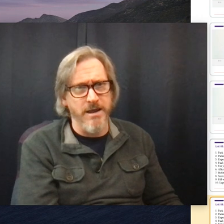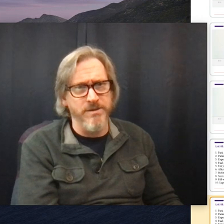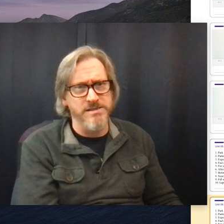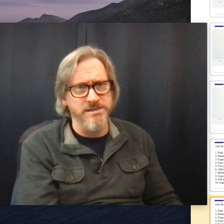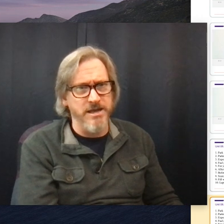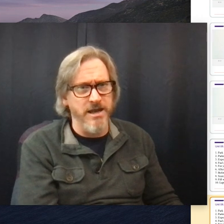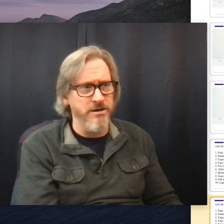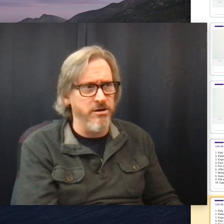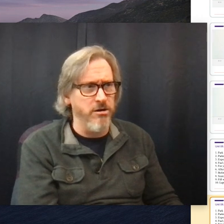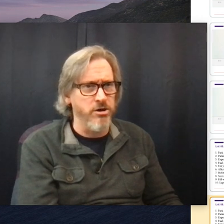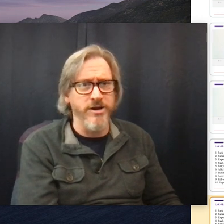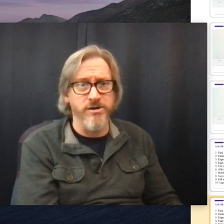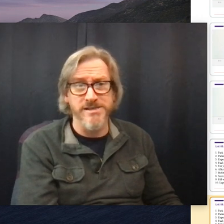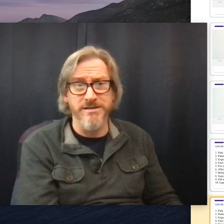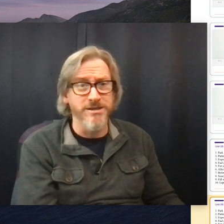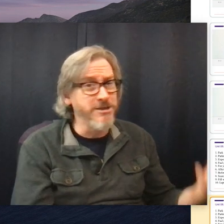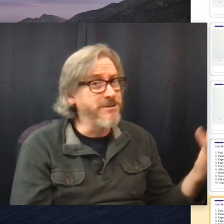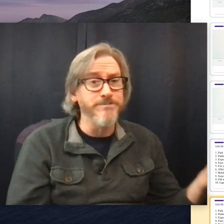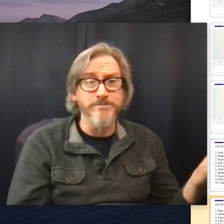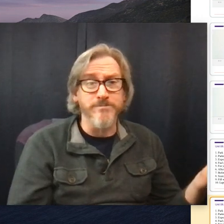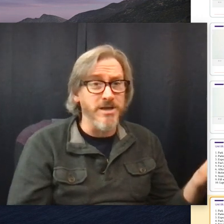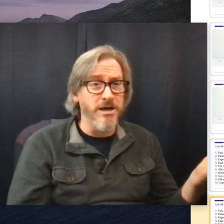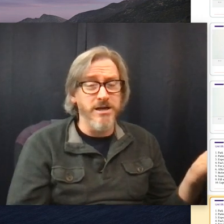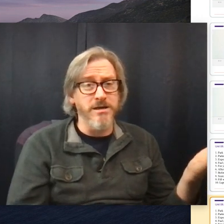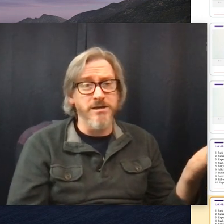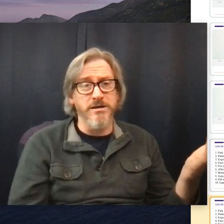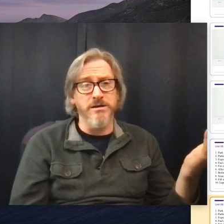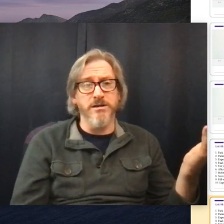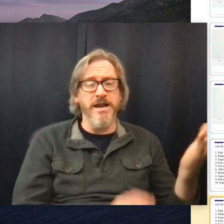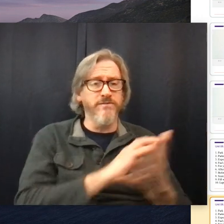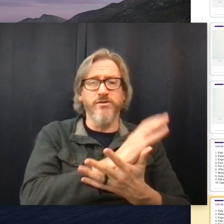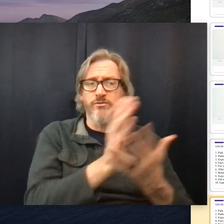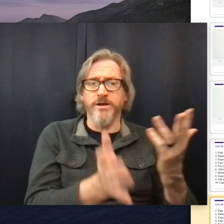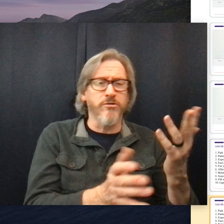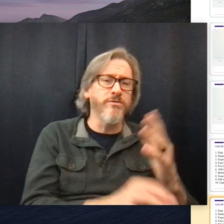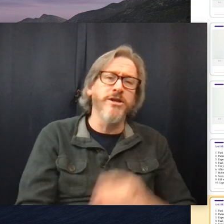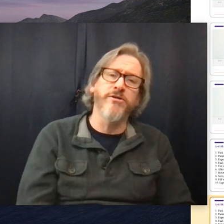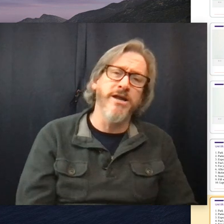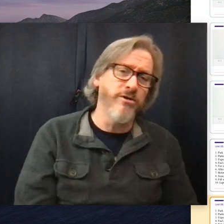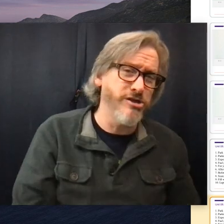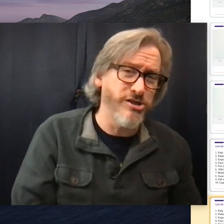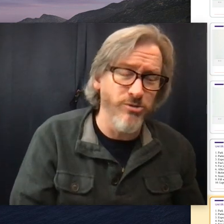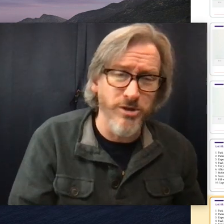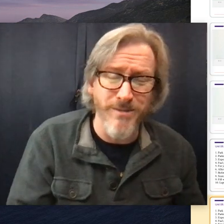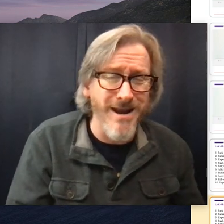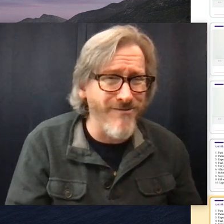campus and are going crazy uh any of the three are really great you can just zoom with them and have